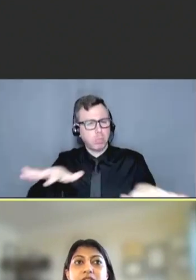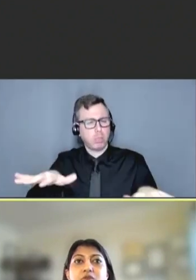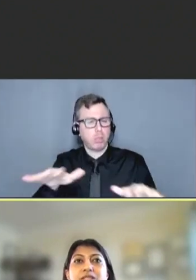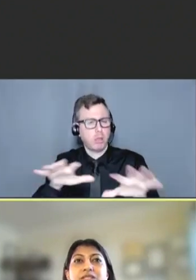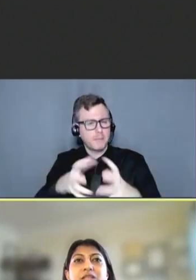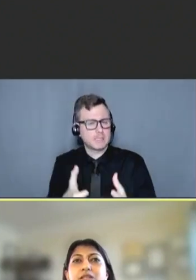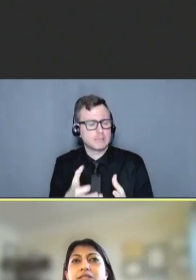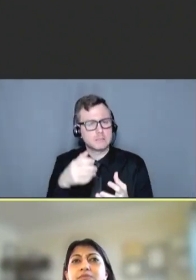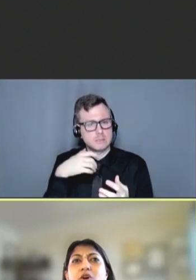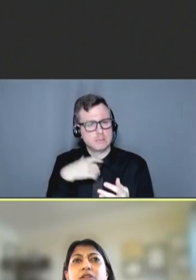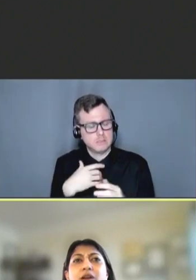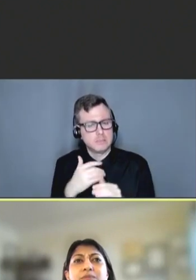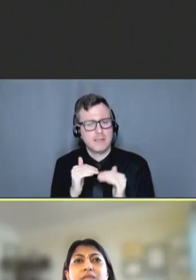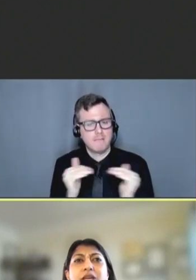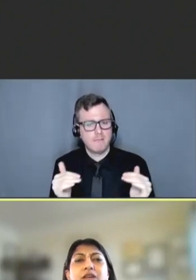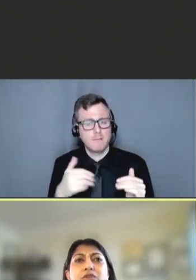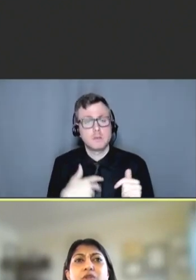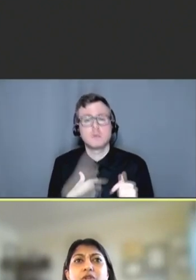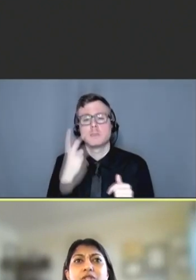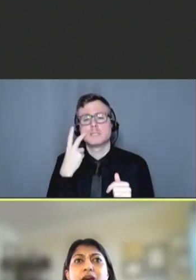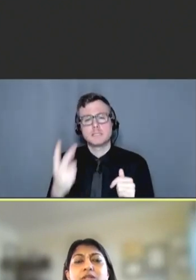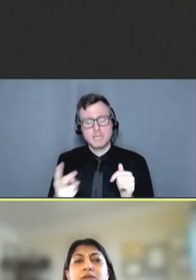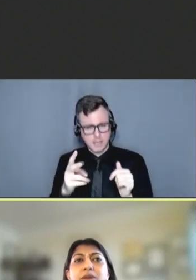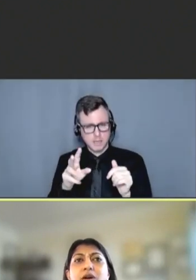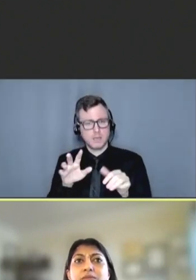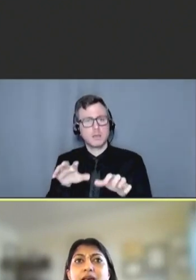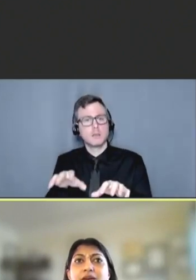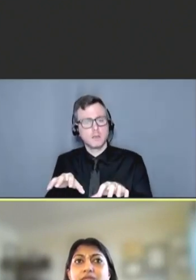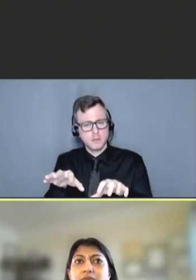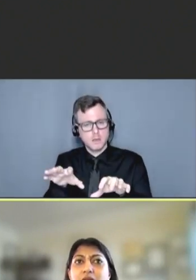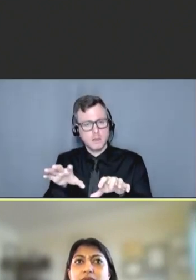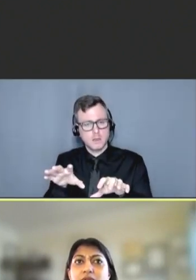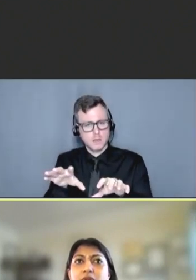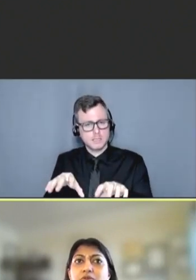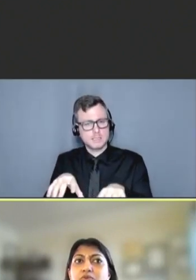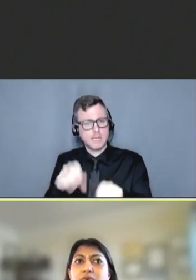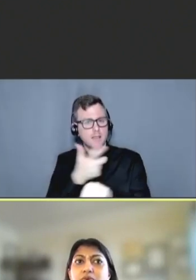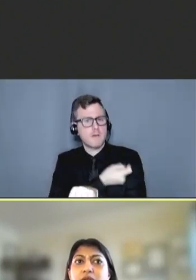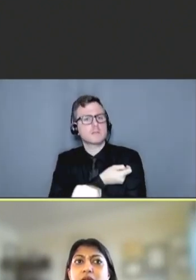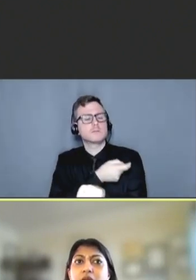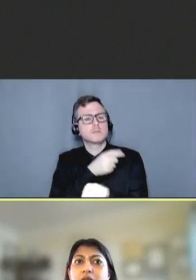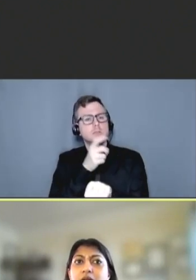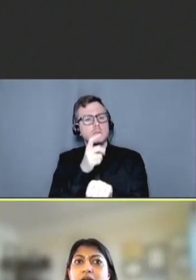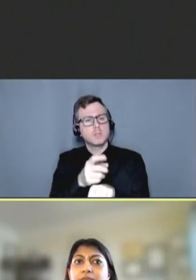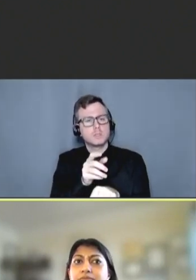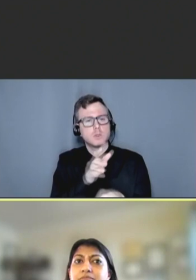You can see a small uptick if you look down at the bottom left around urban-rural, but